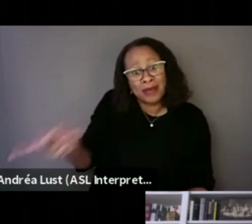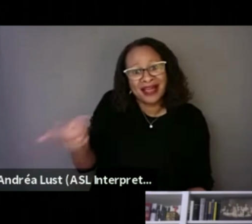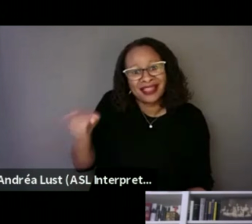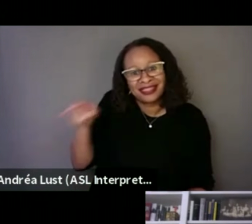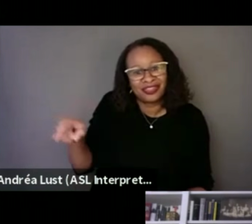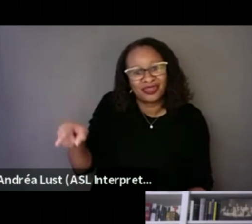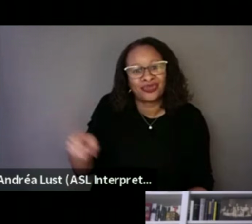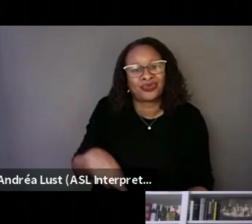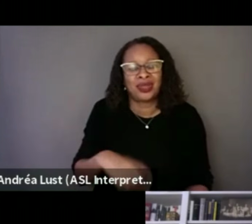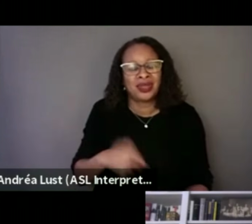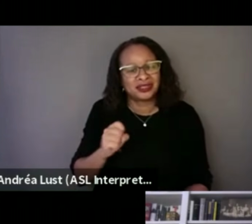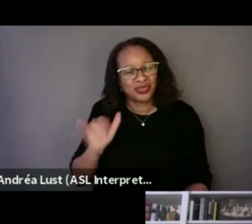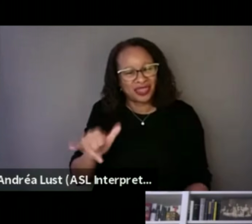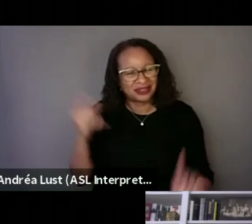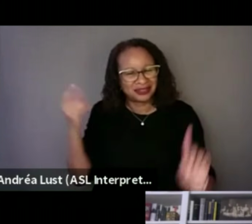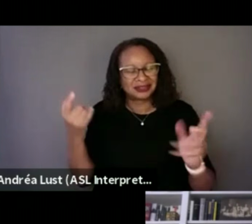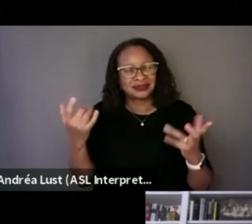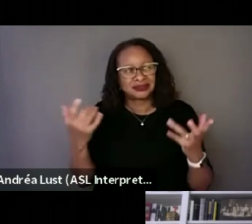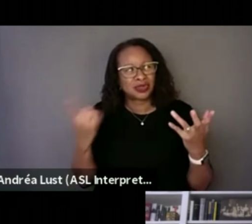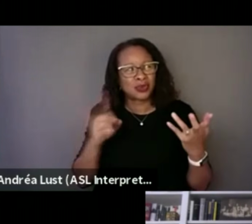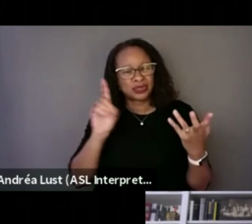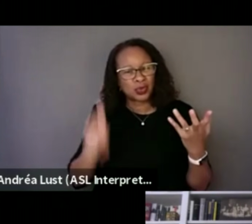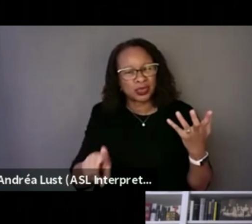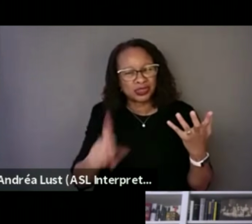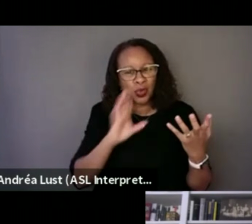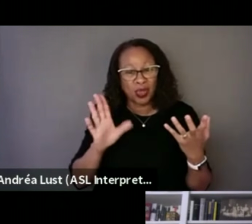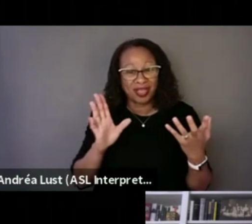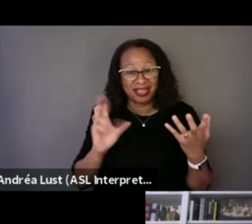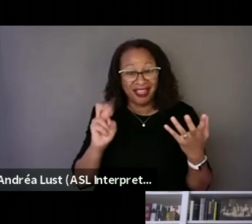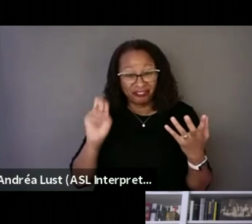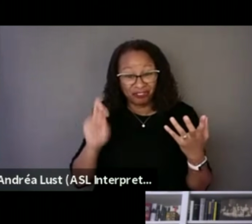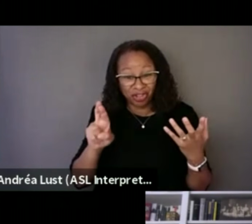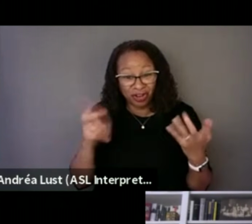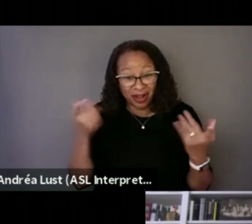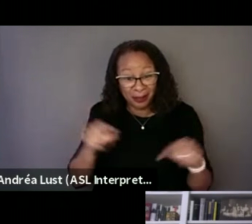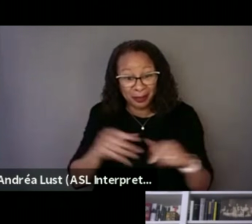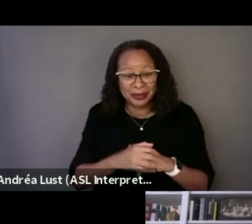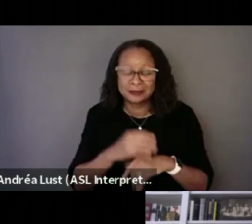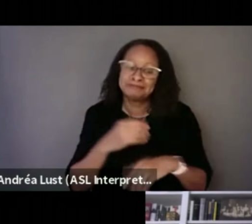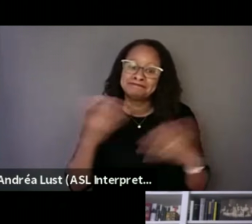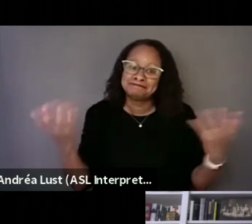There's always this question of will that ever happen? I mean, if we're in historically,